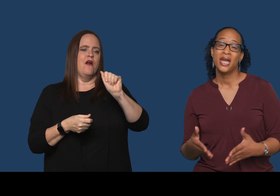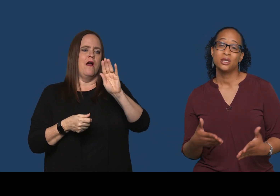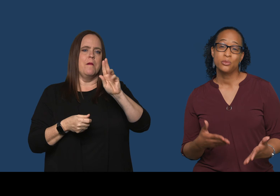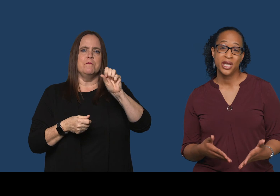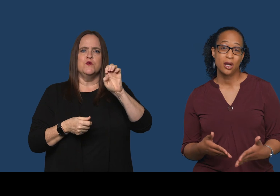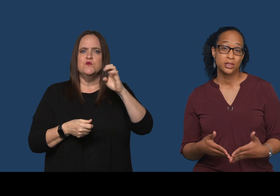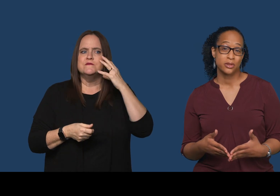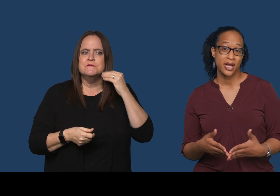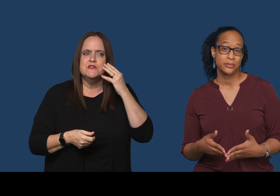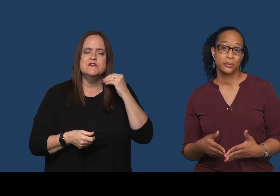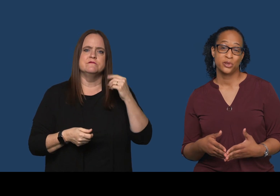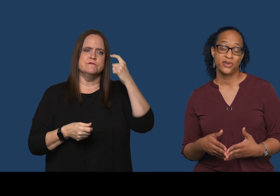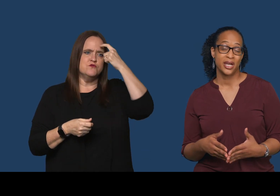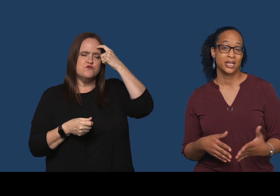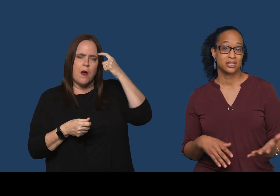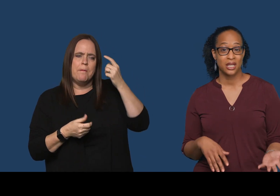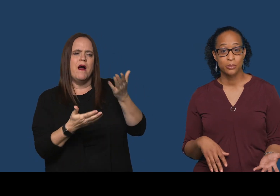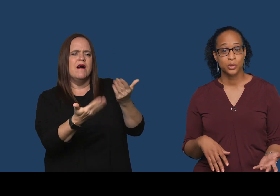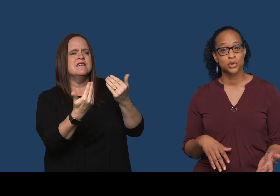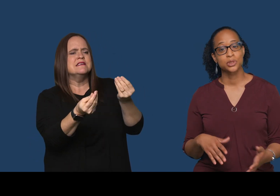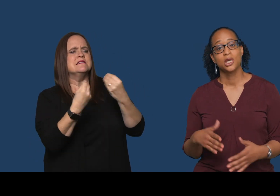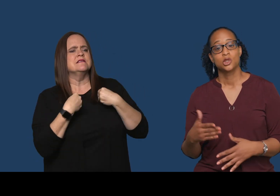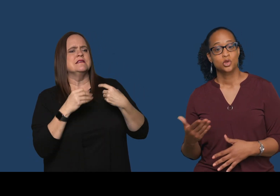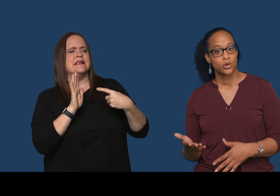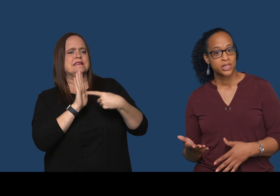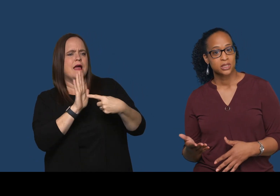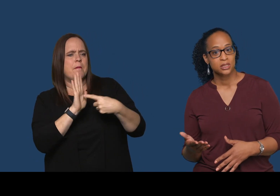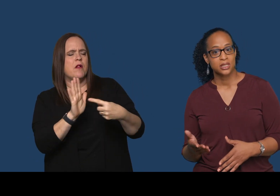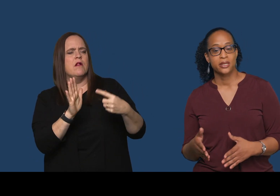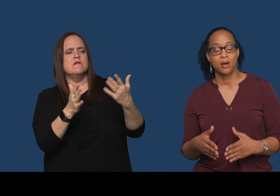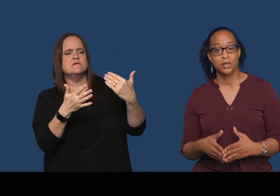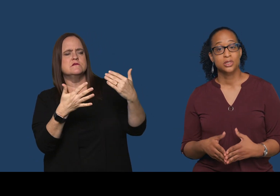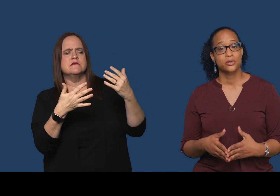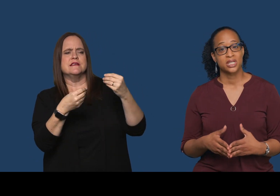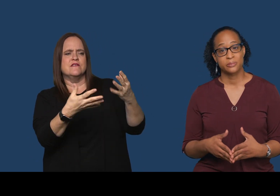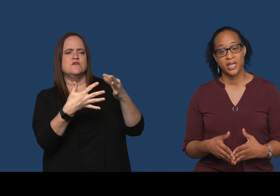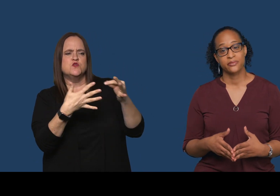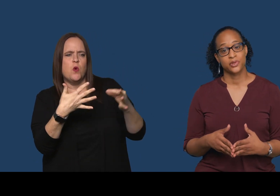And you may also have to provide examples, choices, and also expand the language.